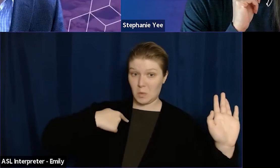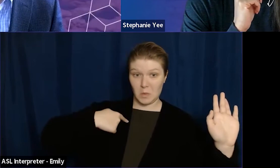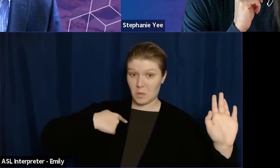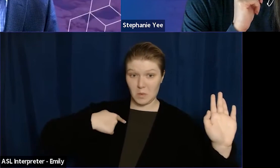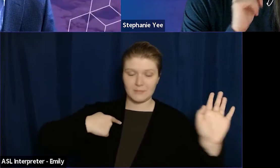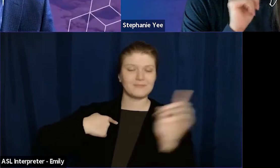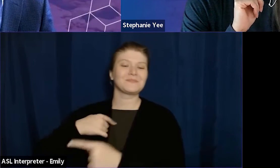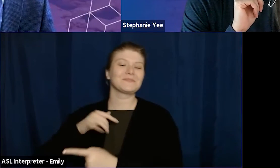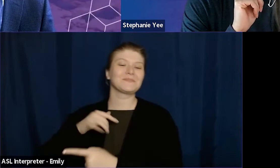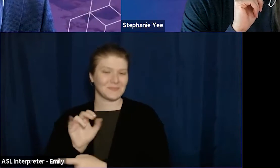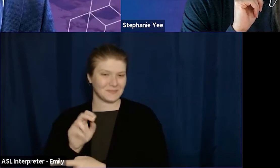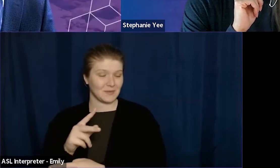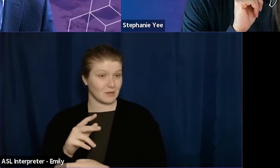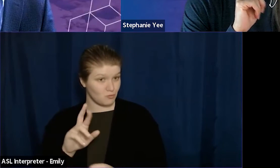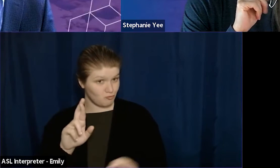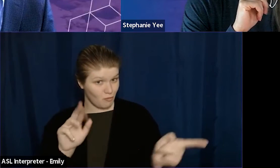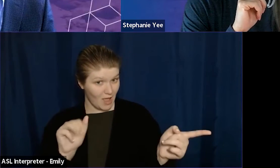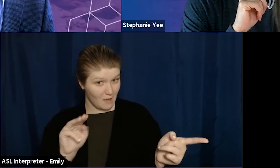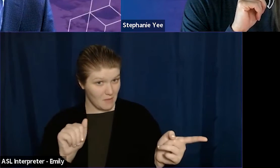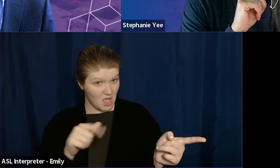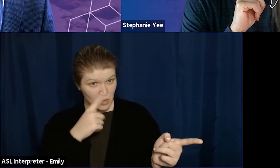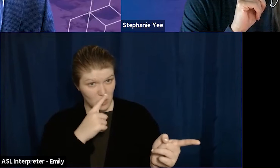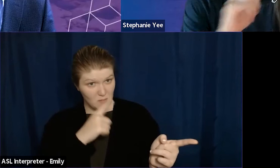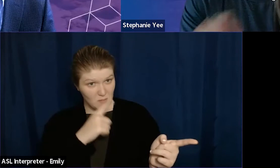And then we can answer that at the end.